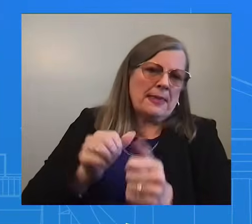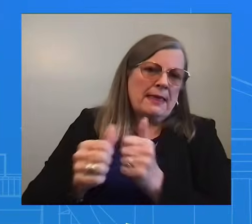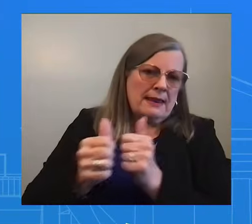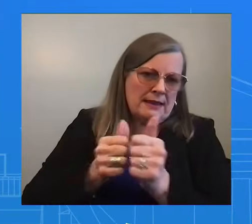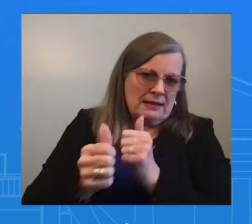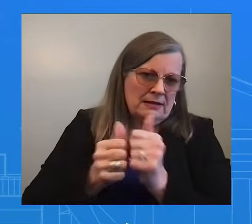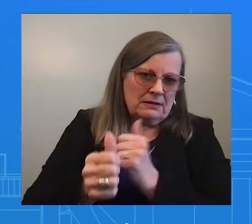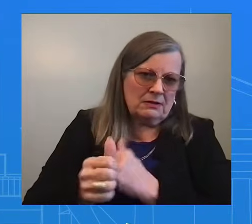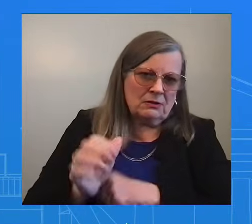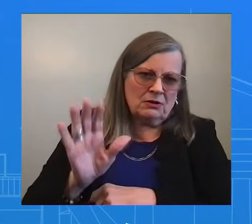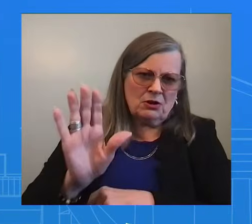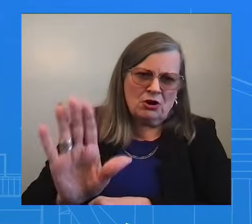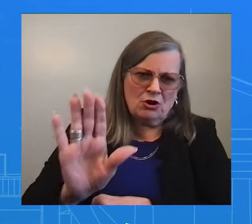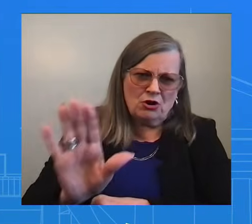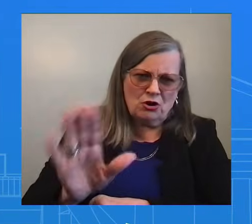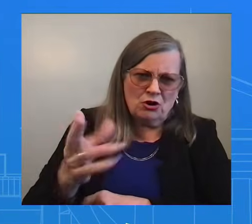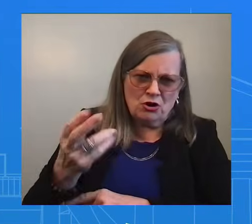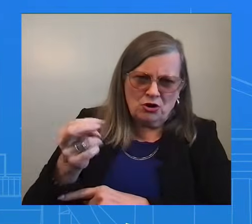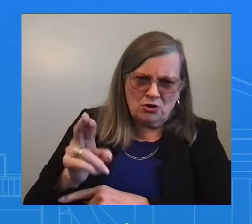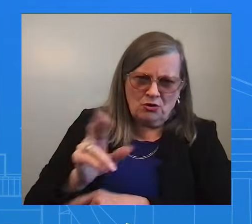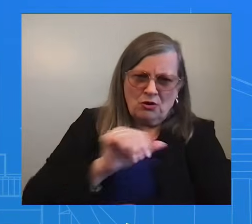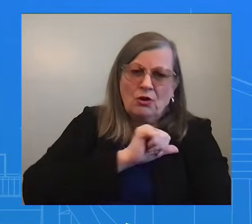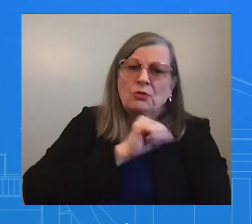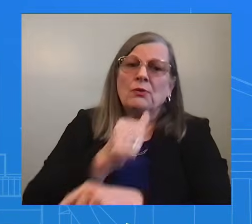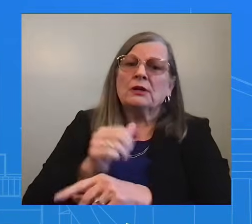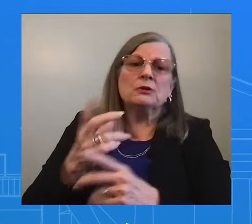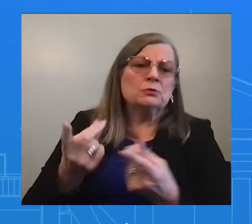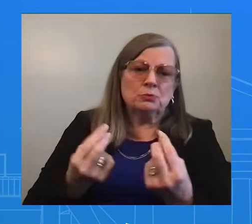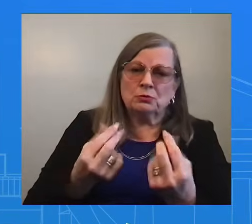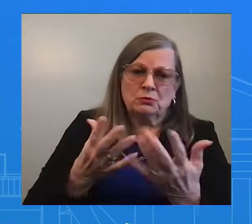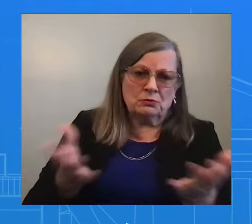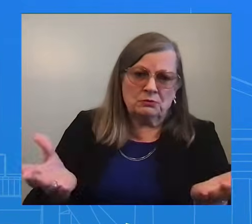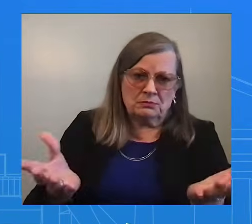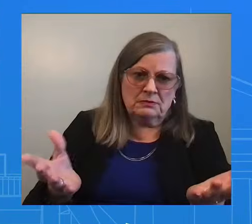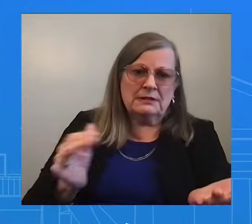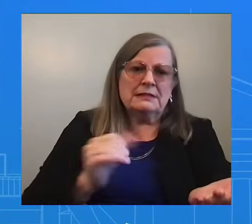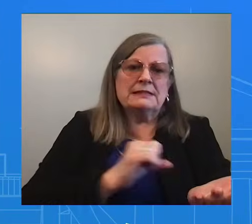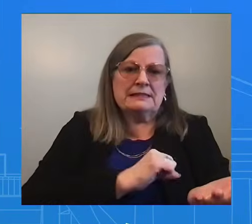and you've heard me say this before -- by the Senate as Deputy Secretar- -- Deputy Labor Secretary,